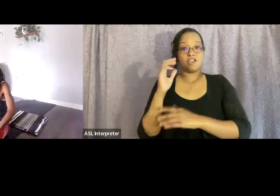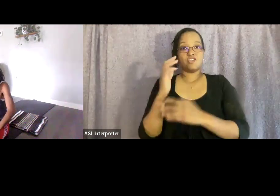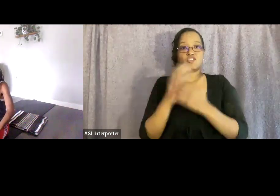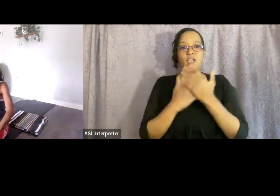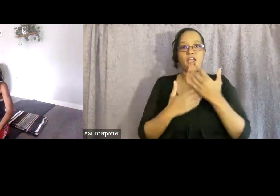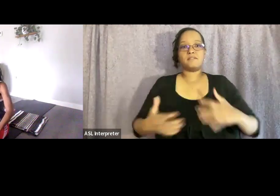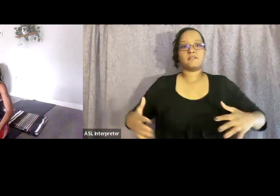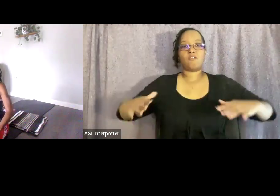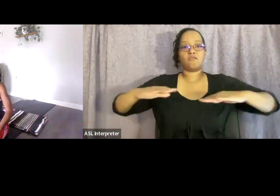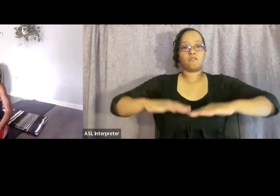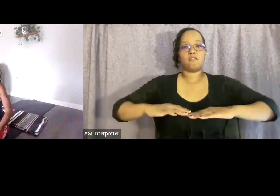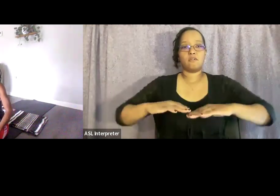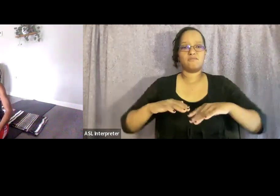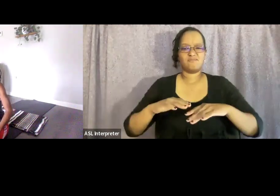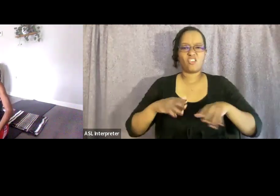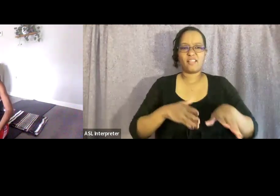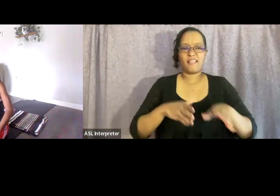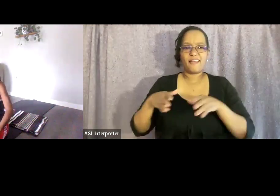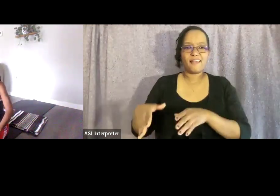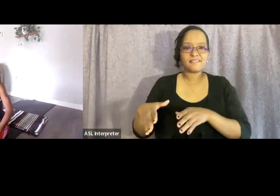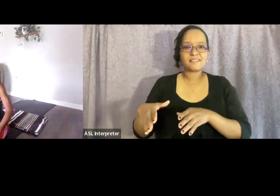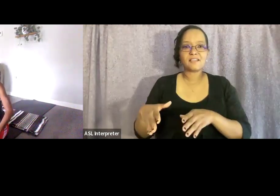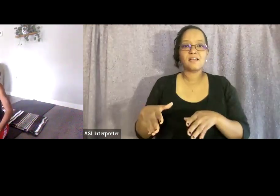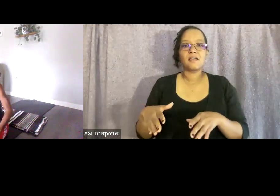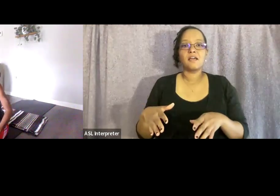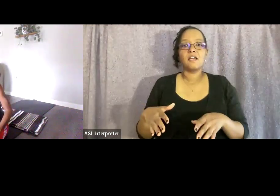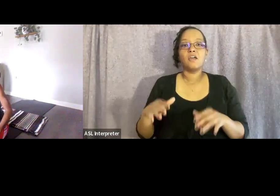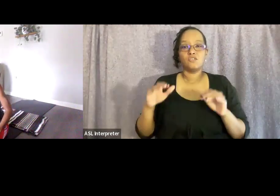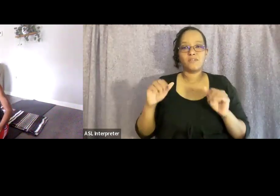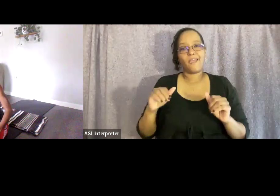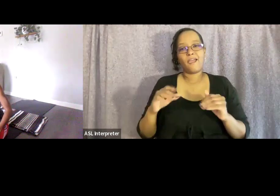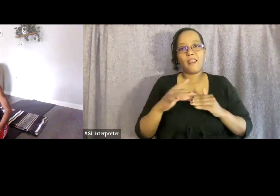And as you inhale, you can shoot your heart -- guide your heart forward and up, and look up.